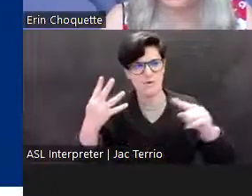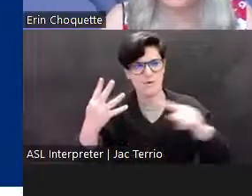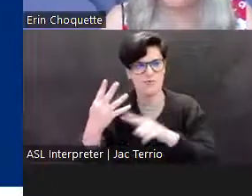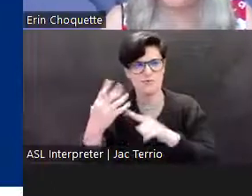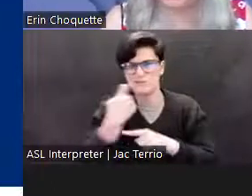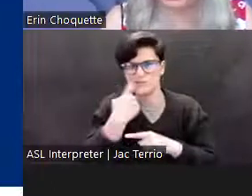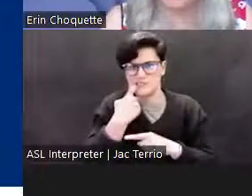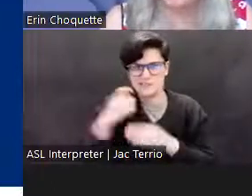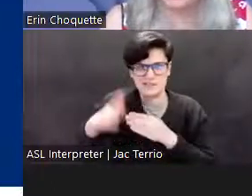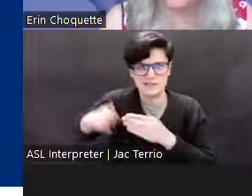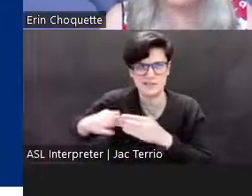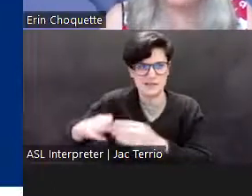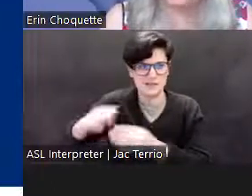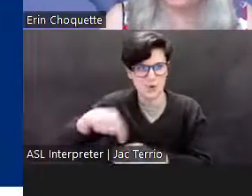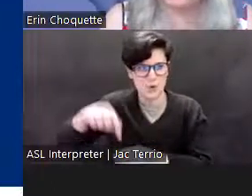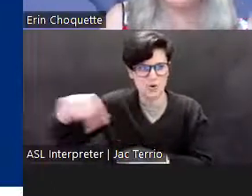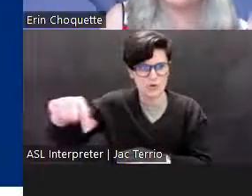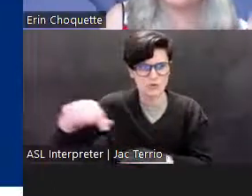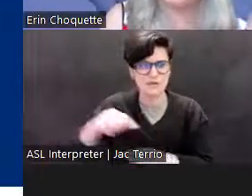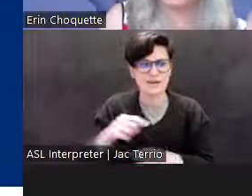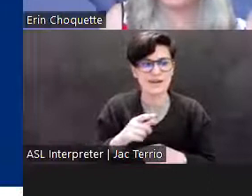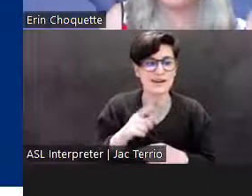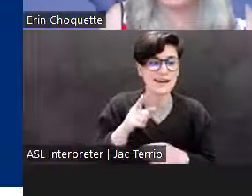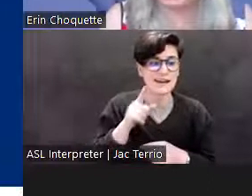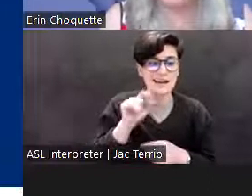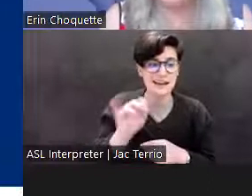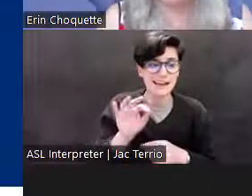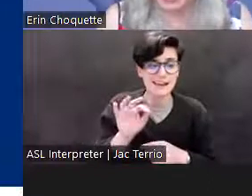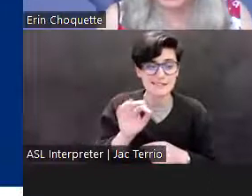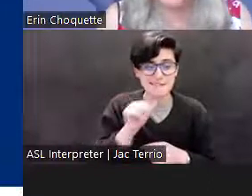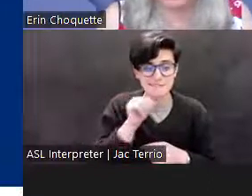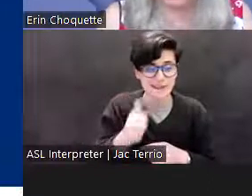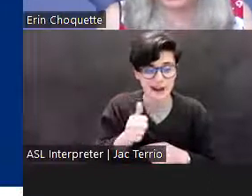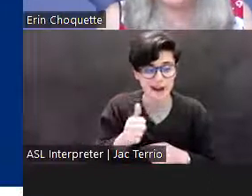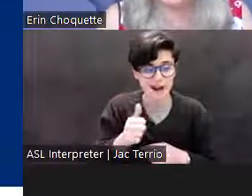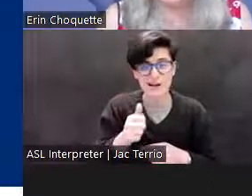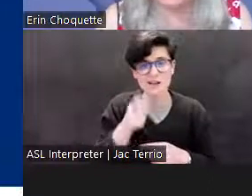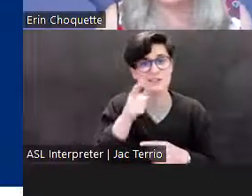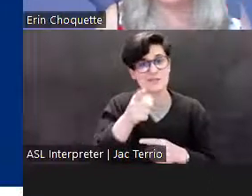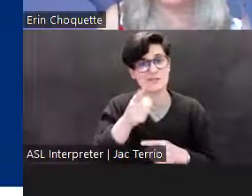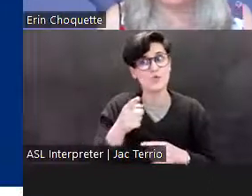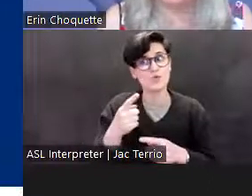with a covered employer, or, if not, you had been working in Connecticut for a covered